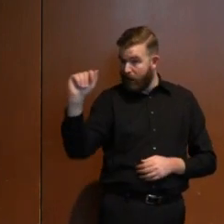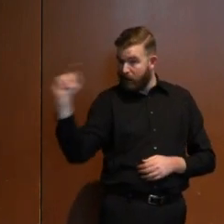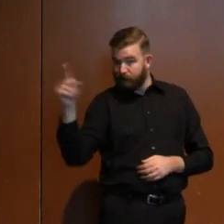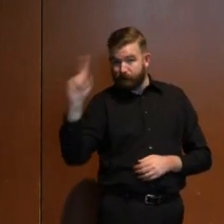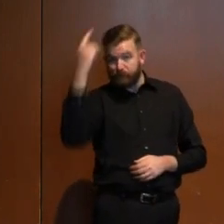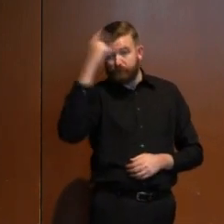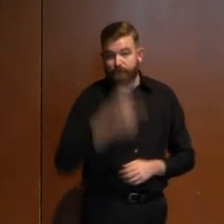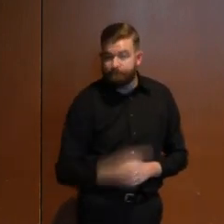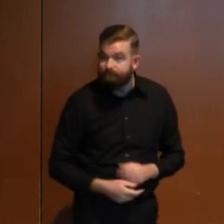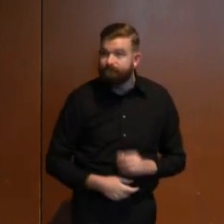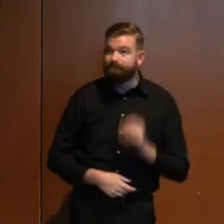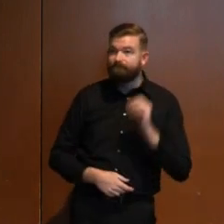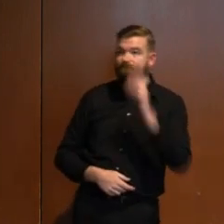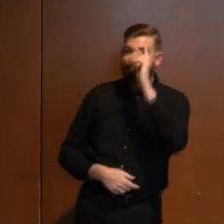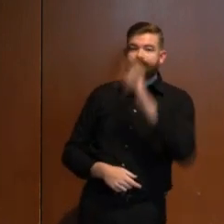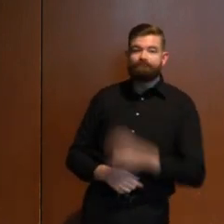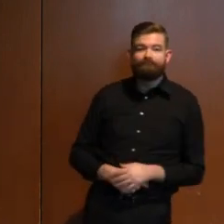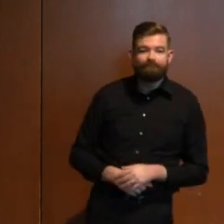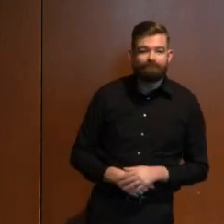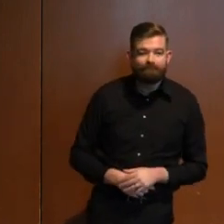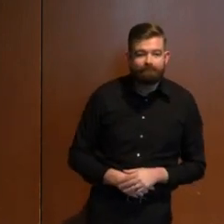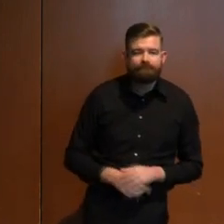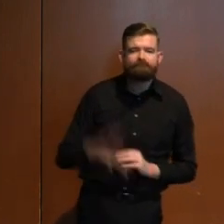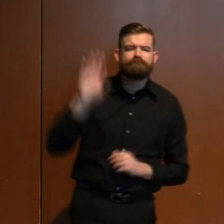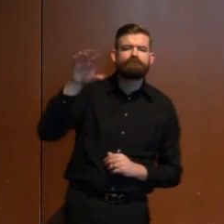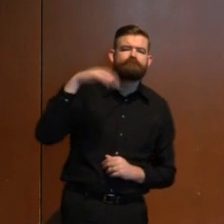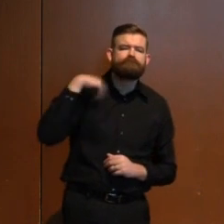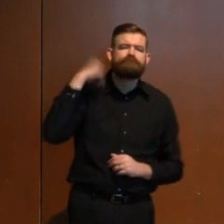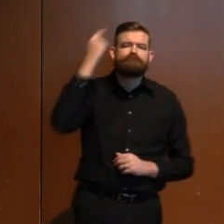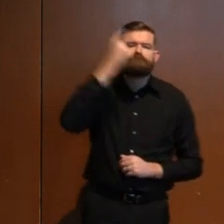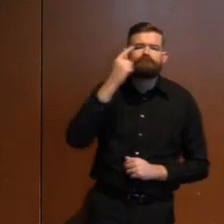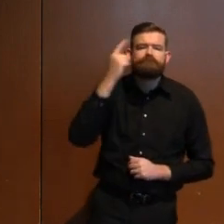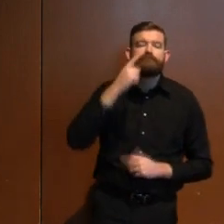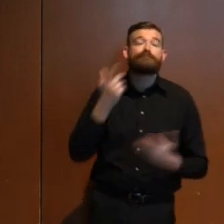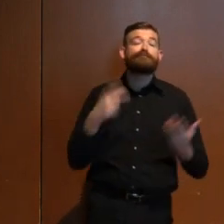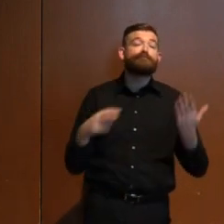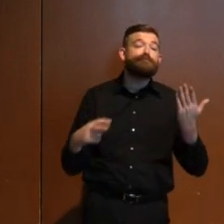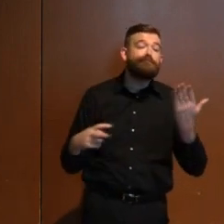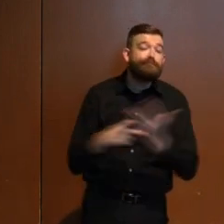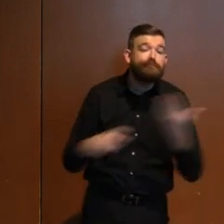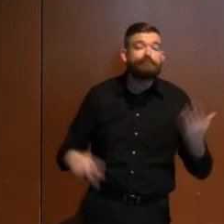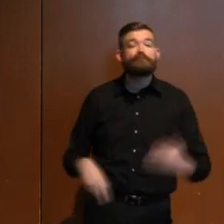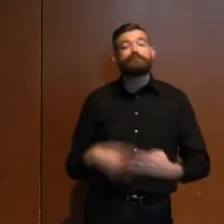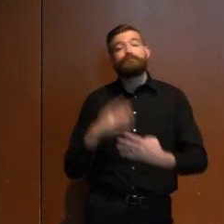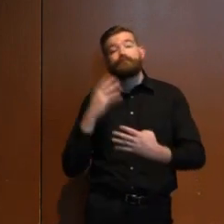ACKNOWLEDGED. I THINK MATT YOU'RE THE FIRST. YOU'RE FIRST UP HERE.